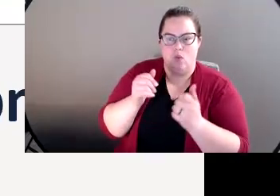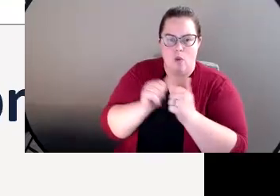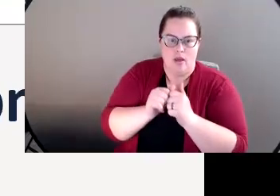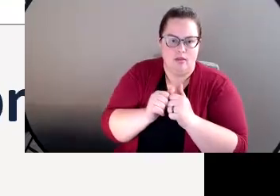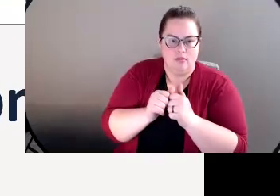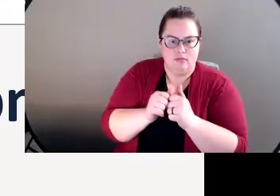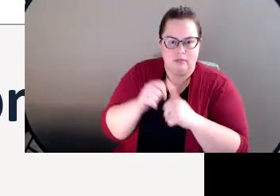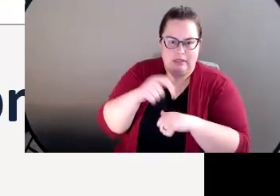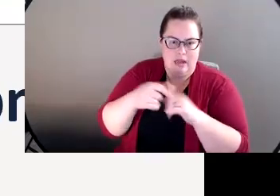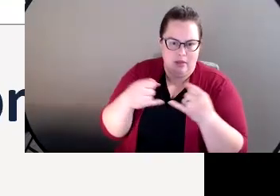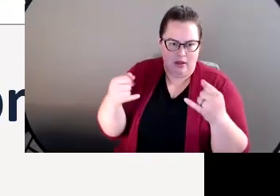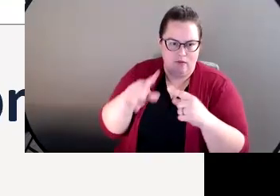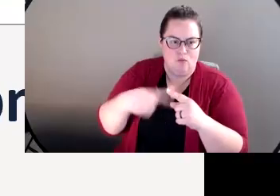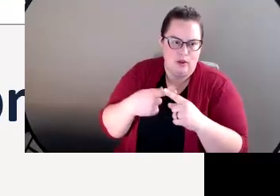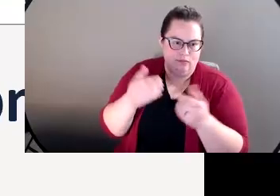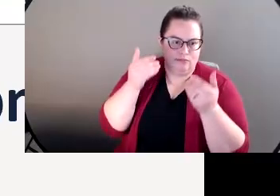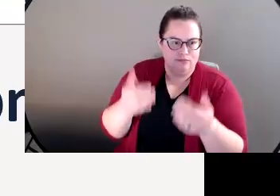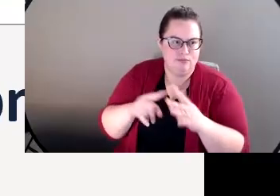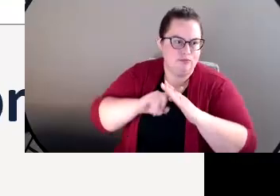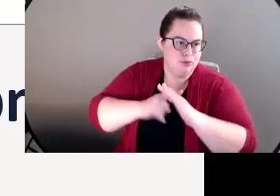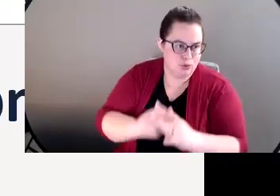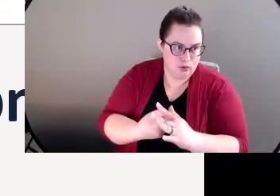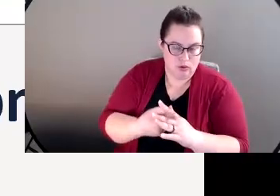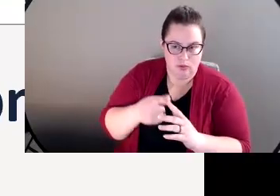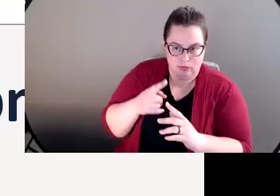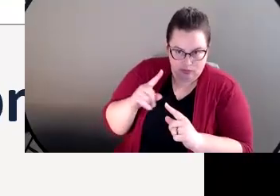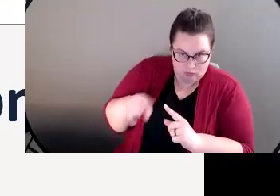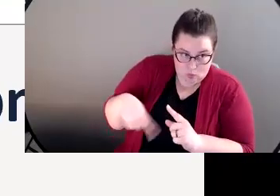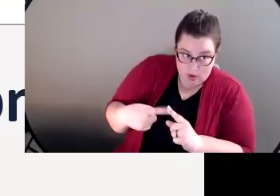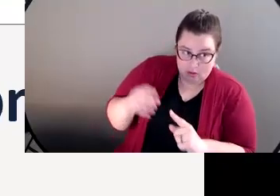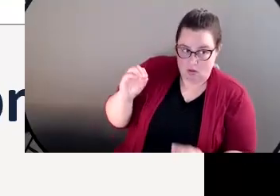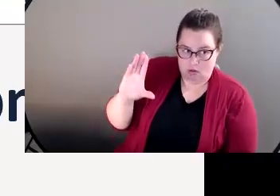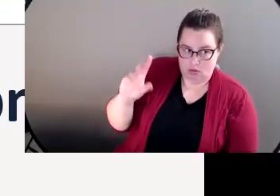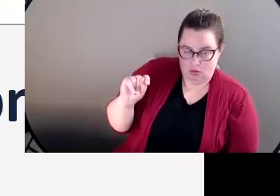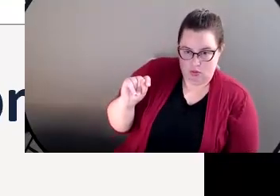And so again, that's going to start in October, this semester then.